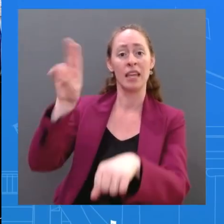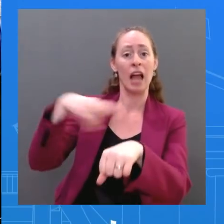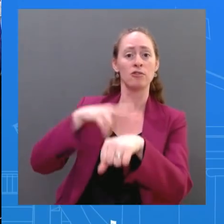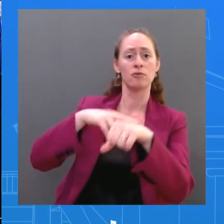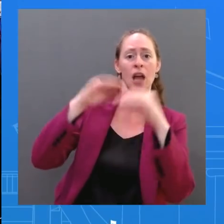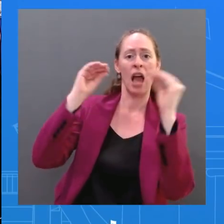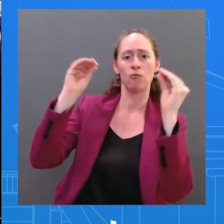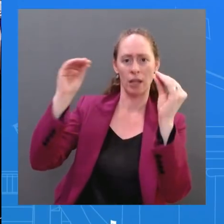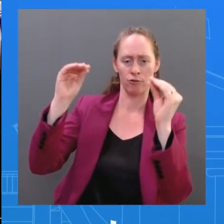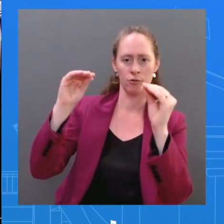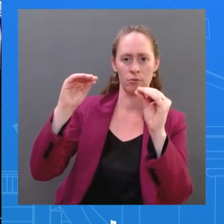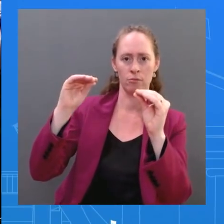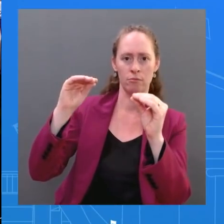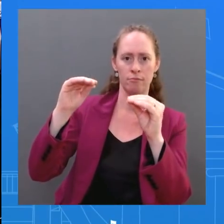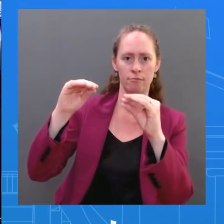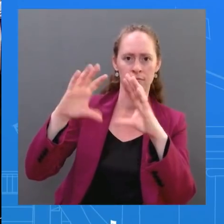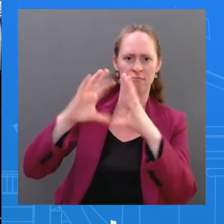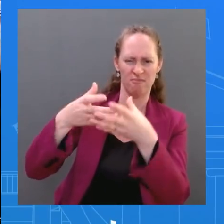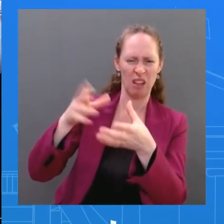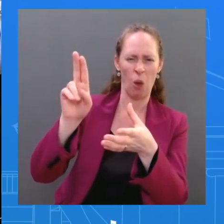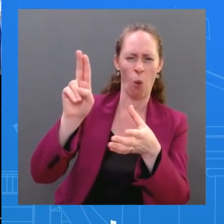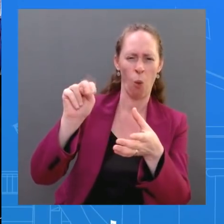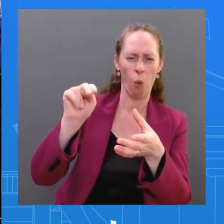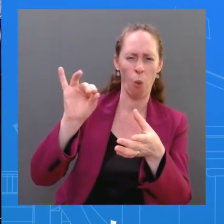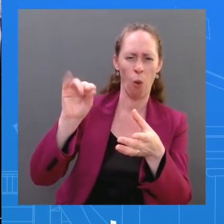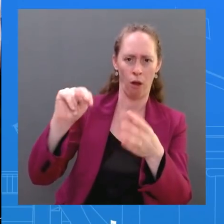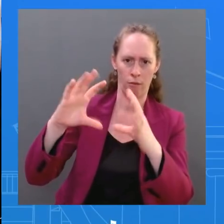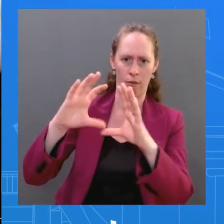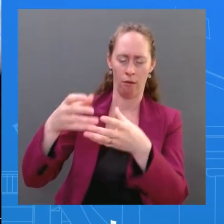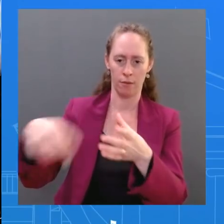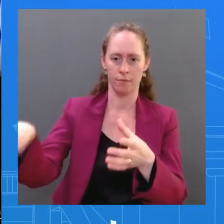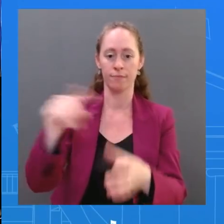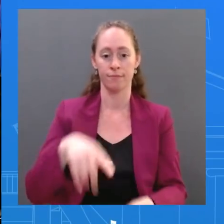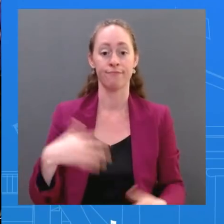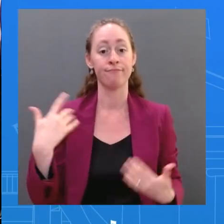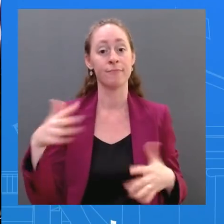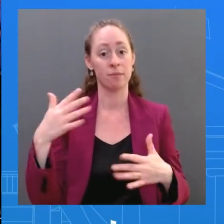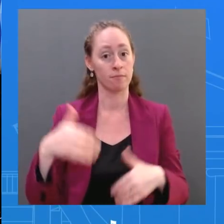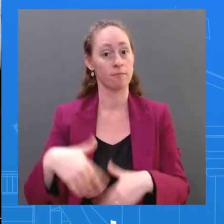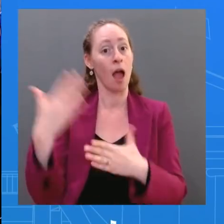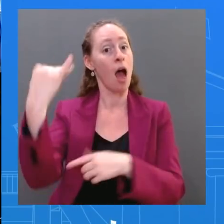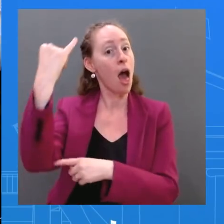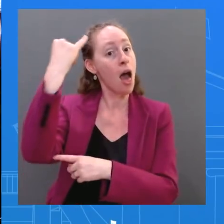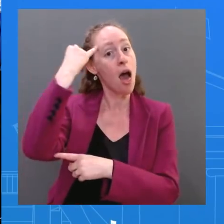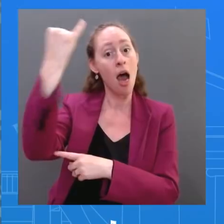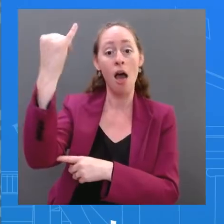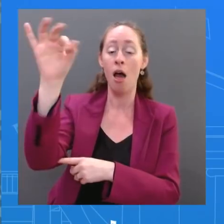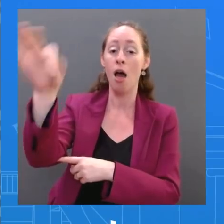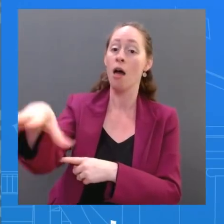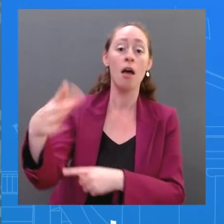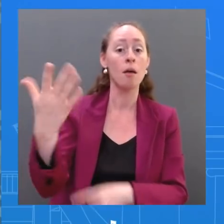to replace the word “mother” with “birthing parent.” What does the President think about proposals like that one? Ms. Jean-Pierre: So, we're not the NEA.